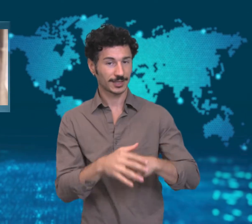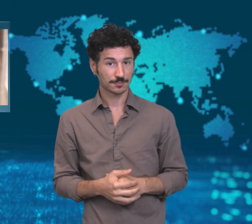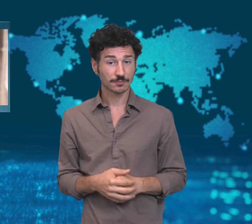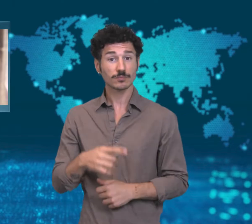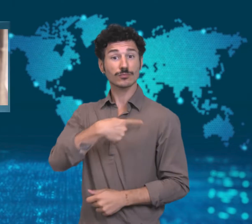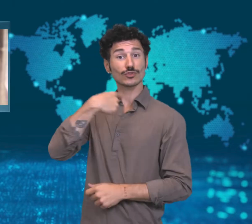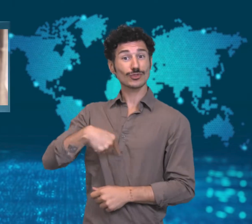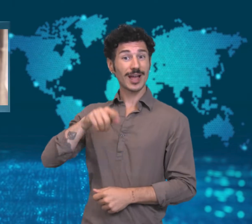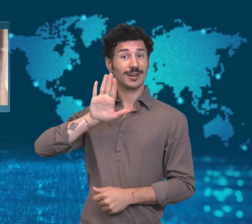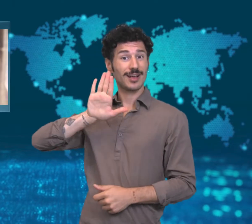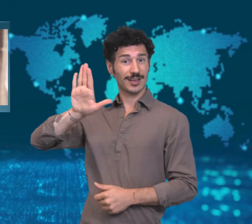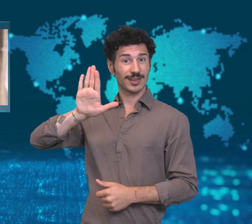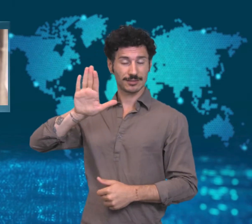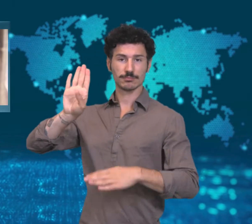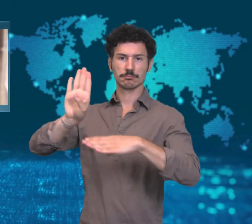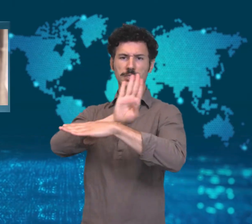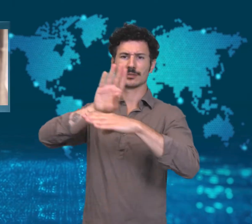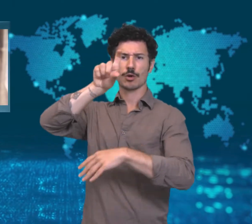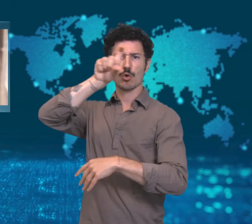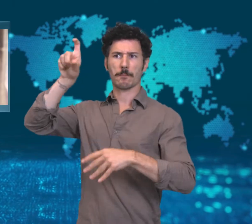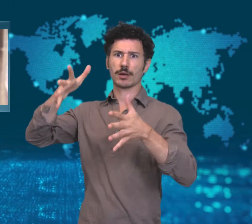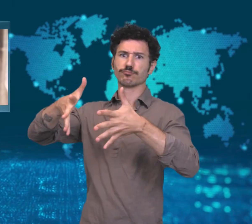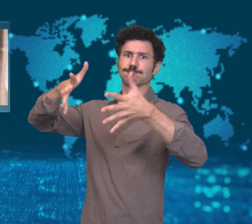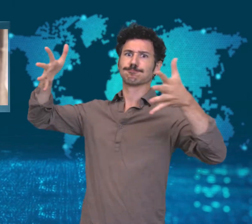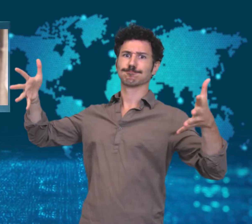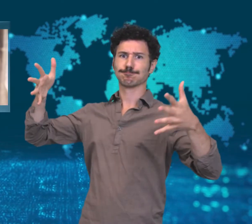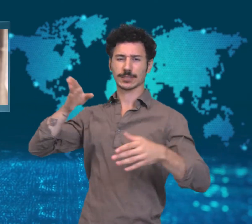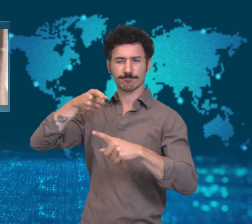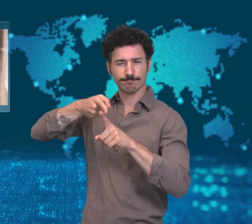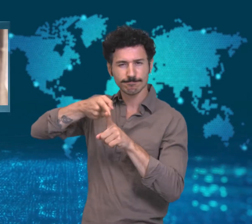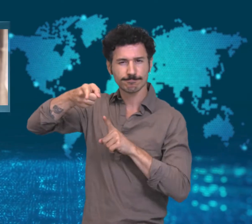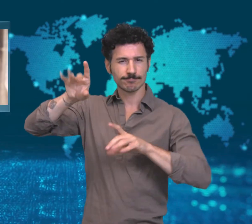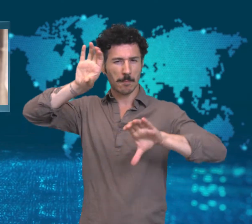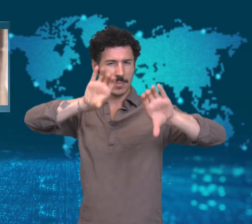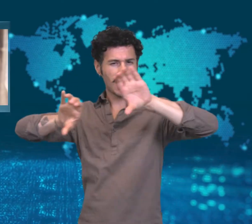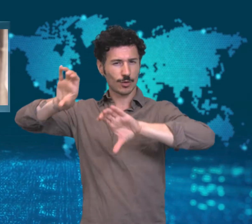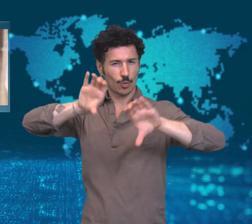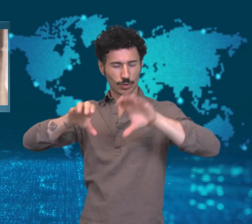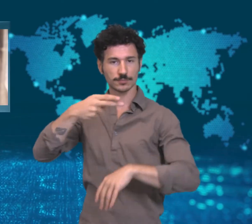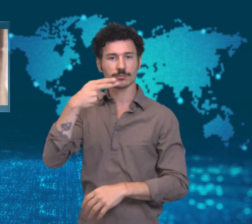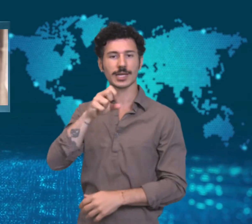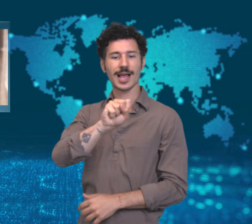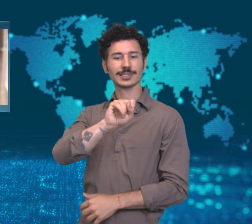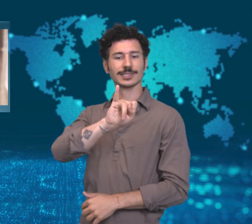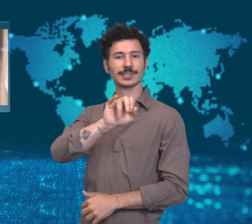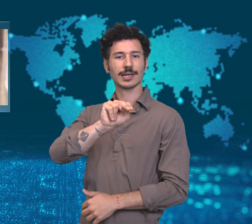the Caribbean for purchases of COVID-19 vaccines.